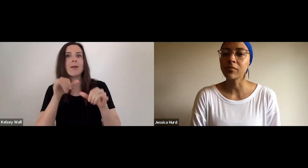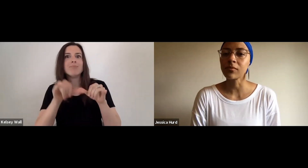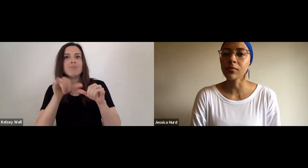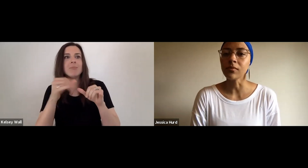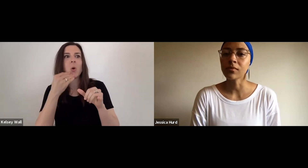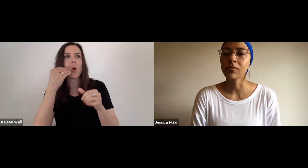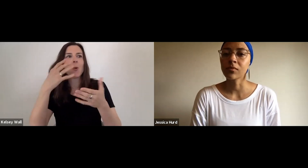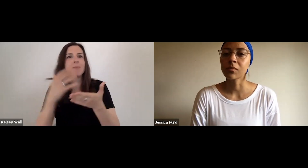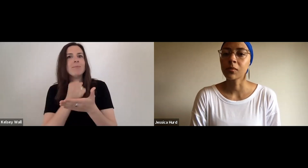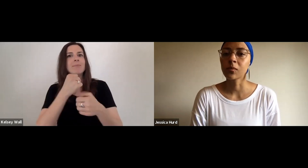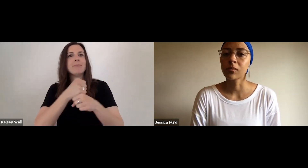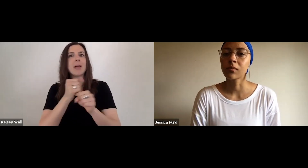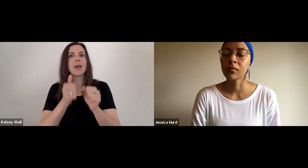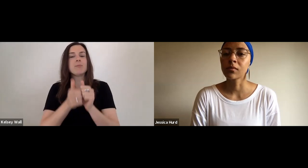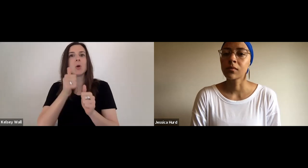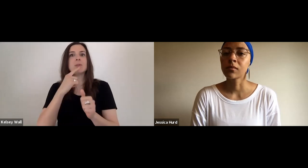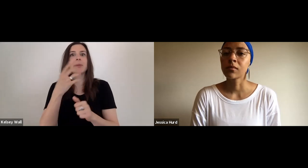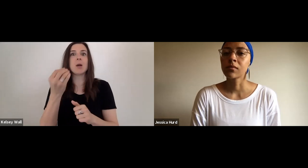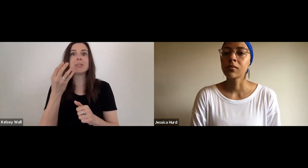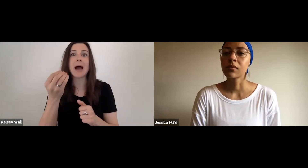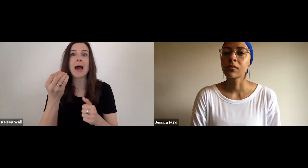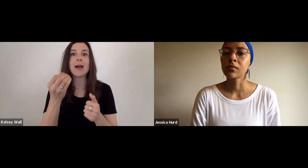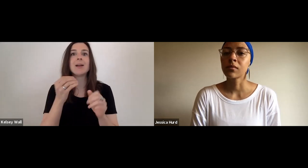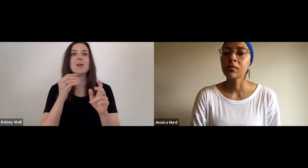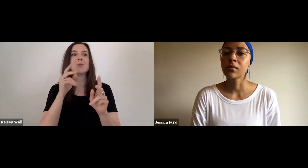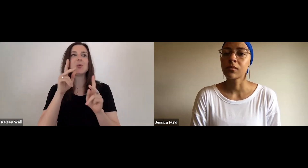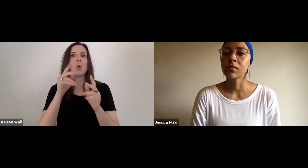For example, let's say I'm home and I'm cooking...